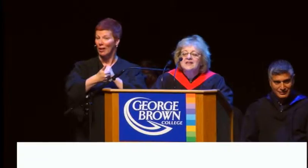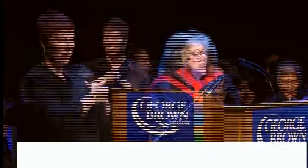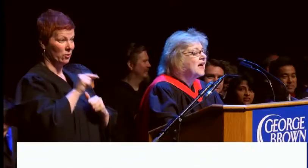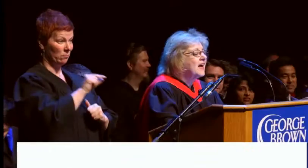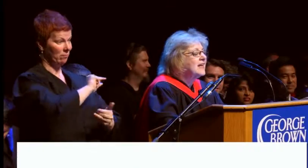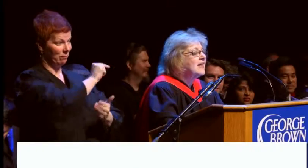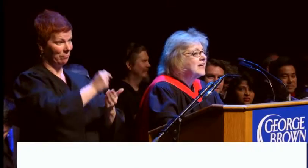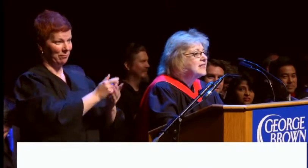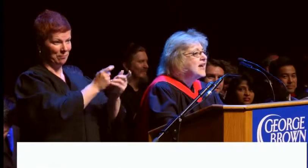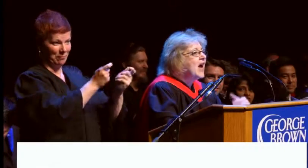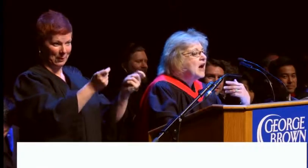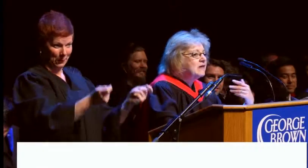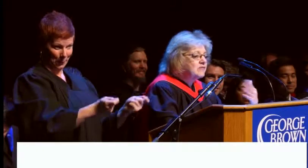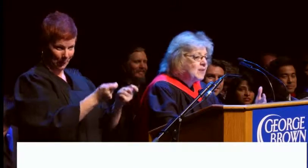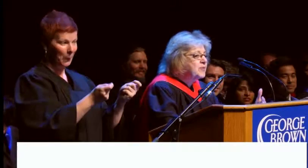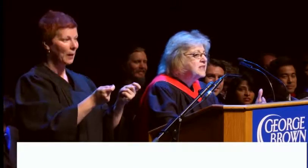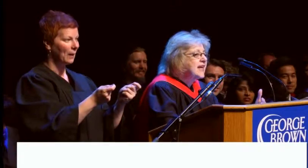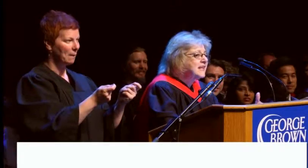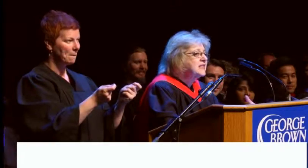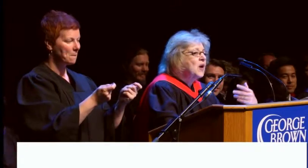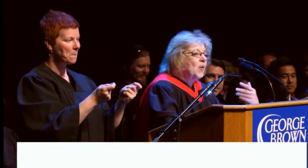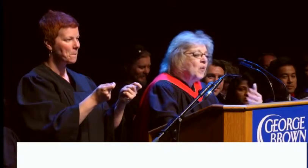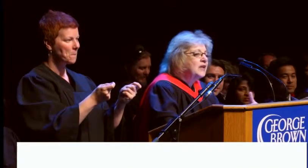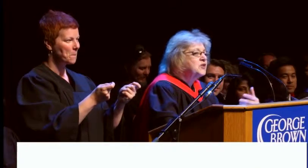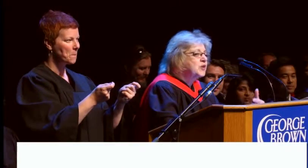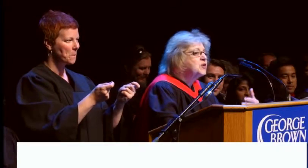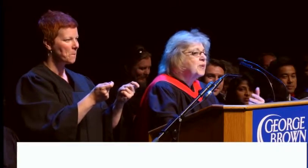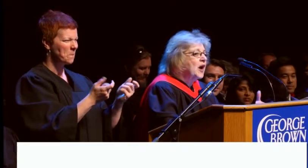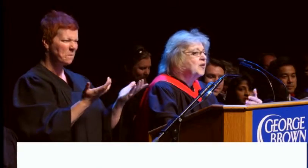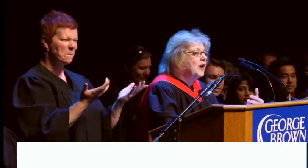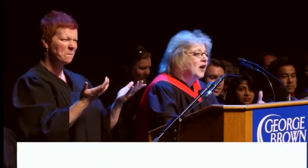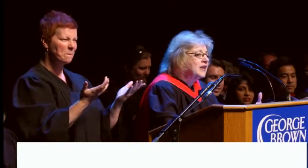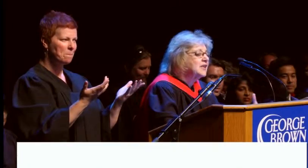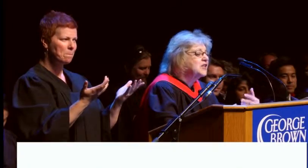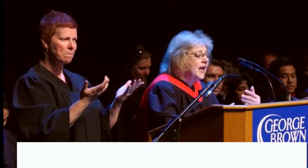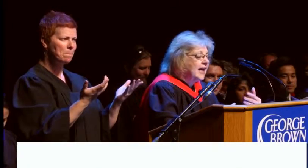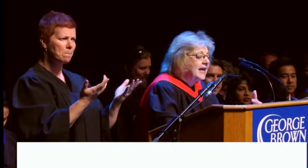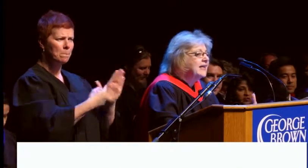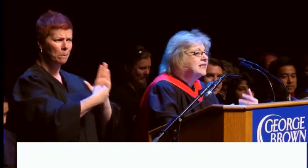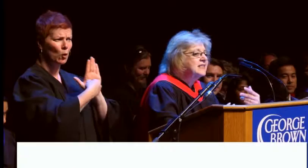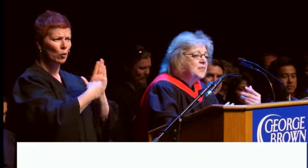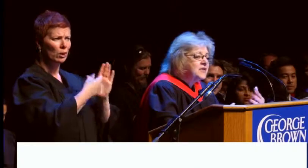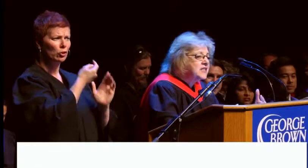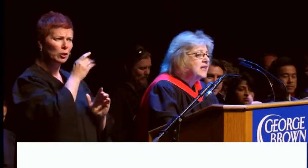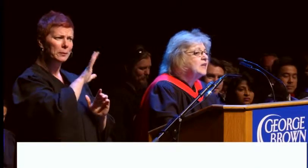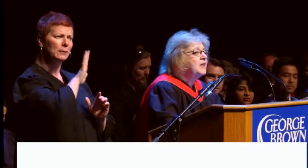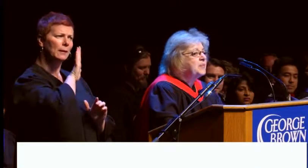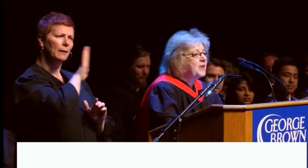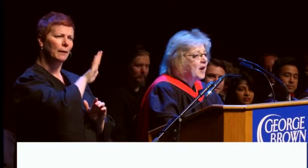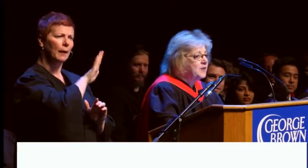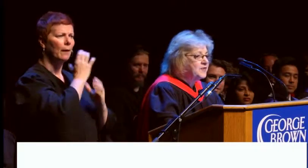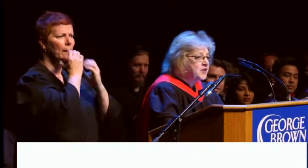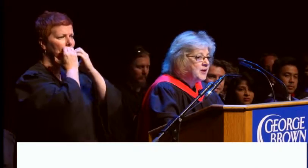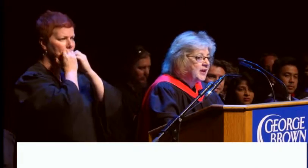THAT IT REPRESENTS WHAT GEORGE BROWN COLLEGE IS PARTICULARLY PROUD OF DOING